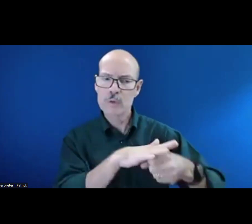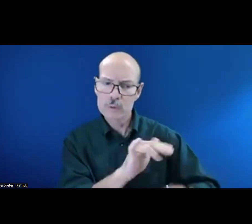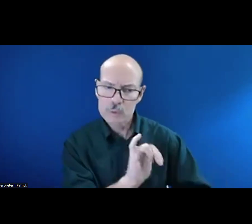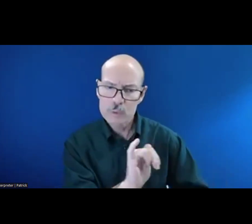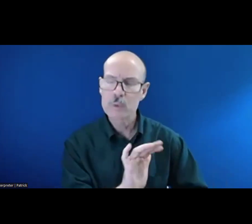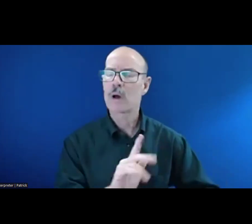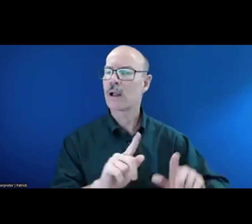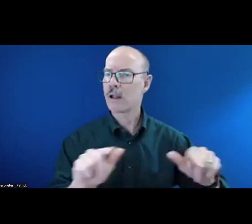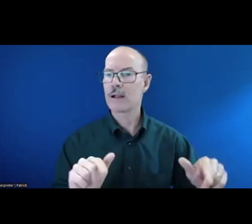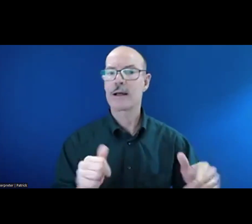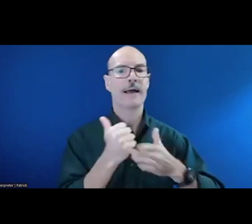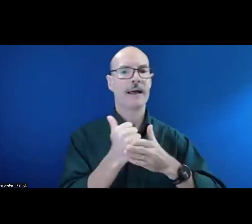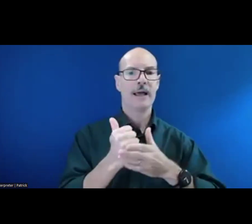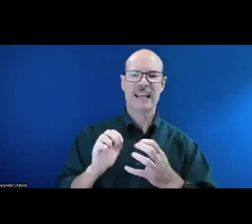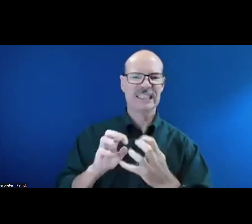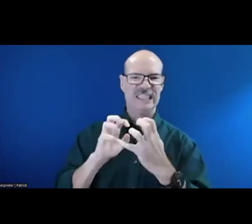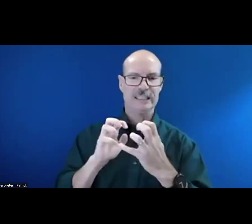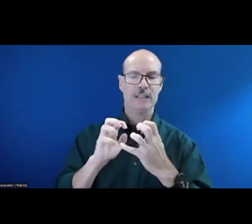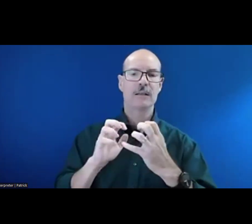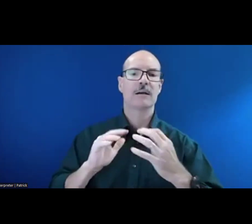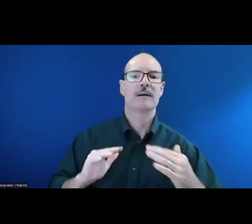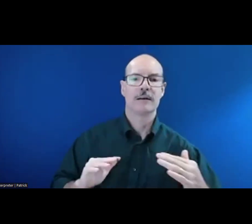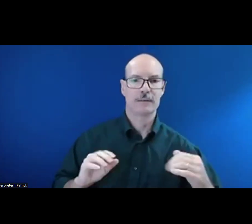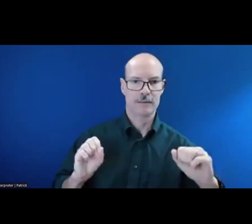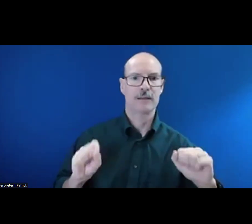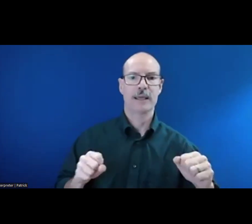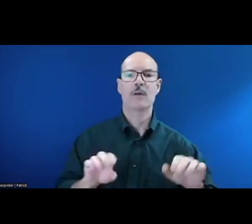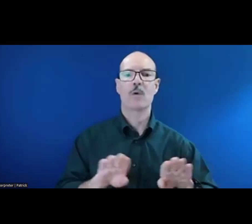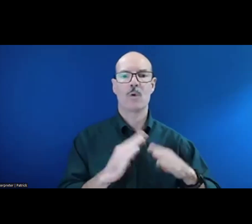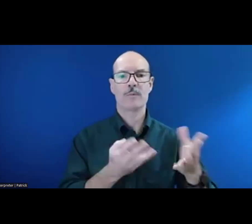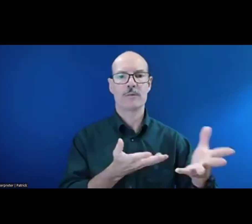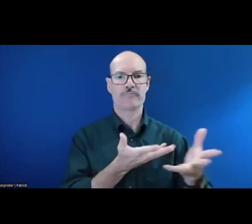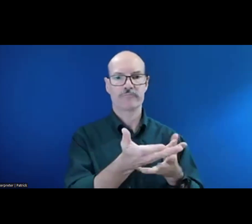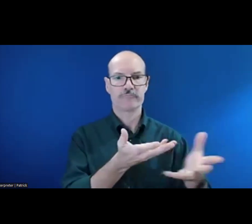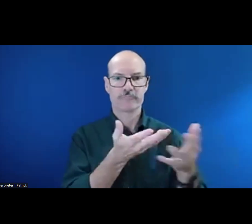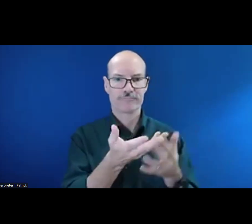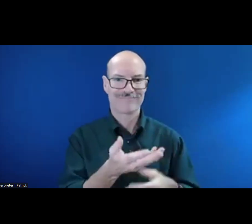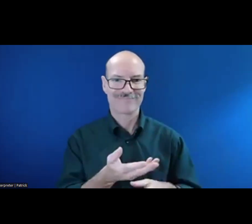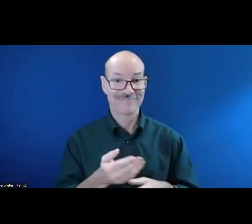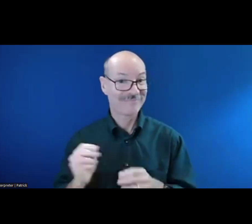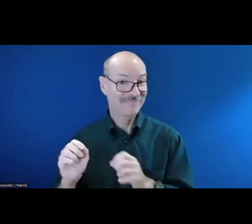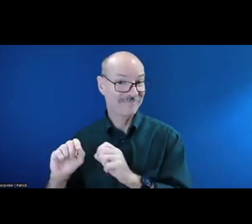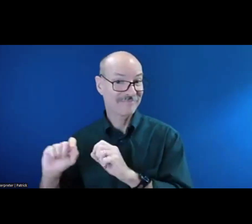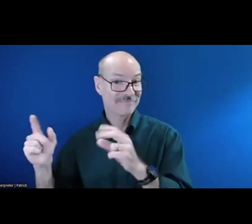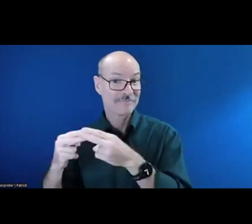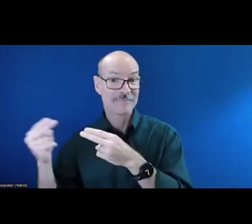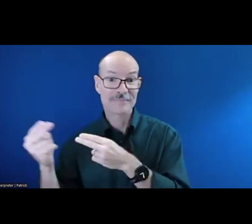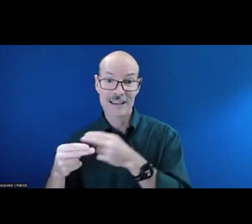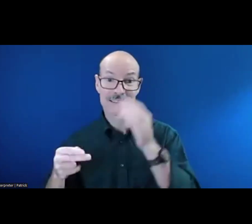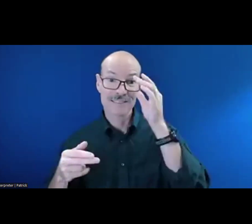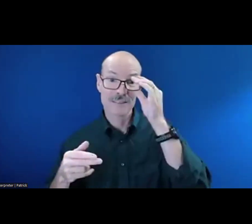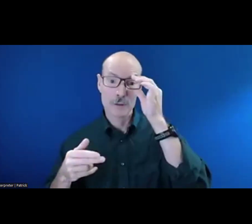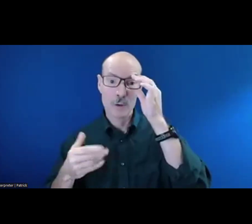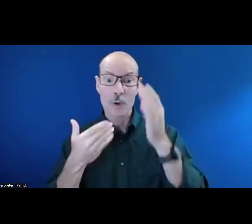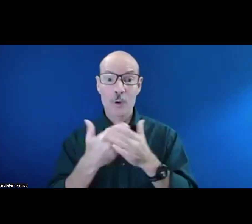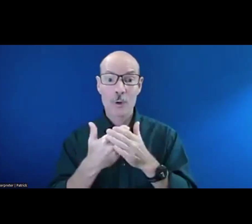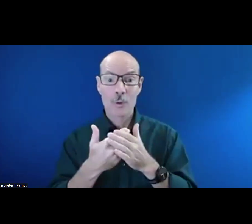And as I said on this slide, you know, that typical good listening skills, also feedback.